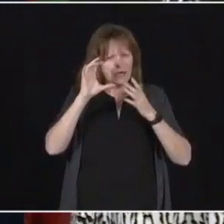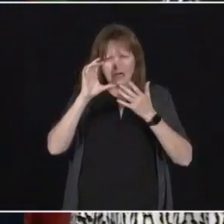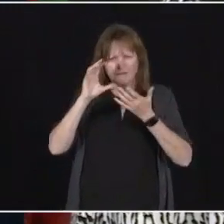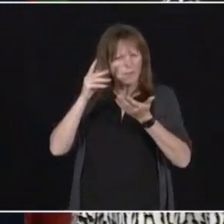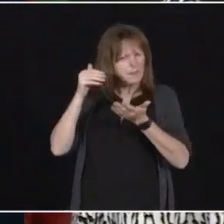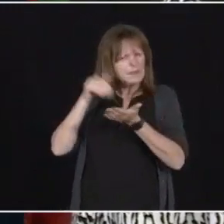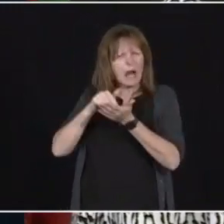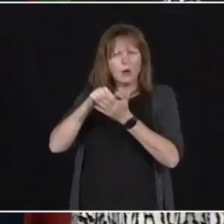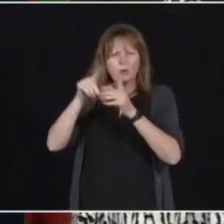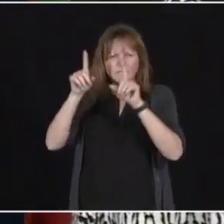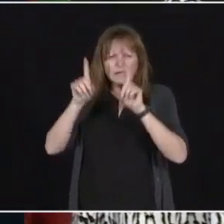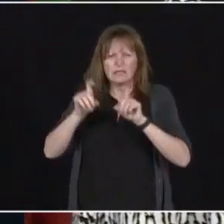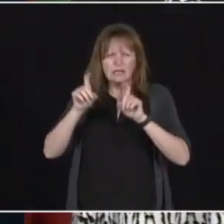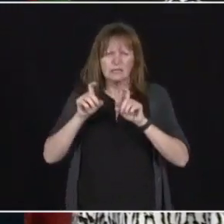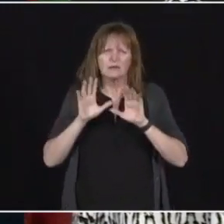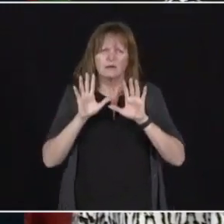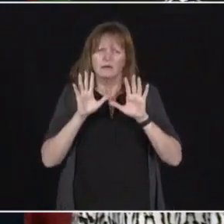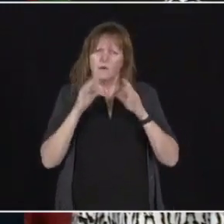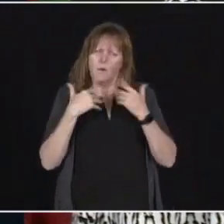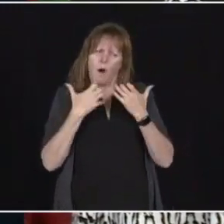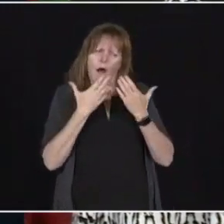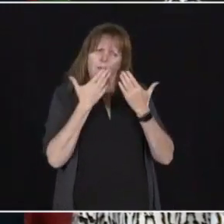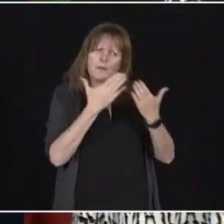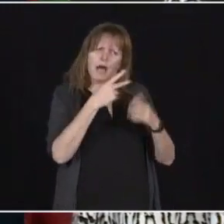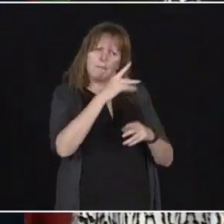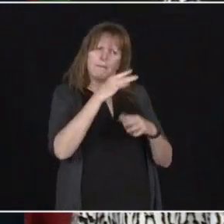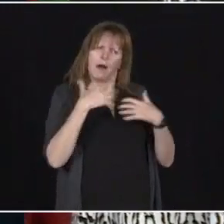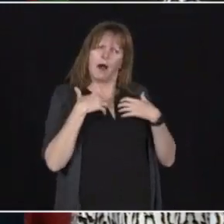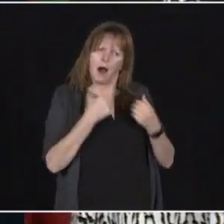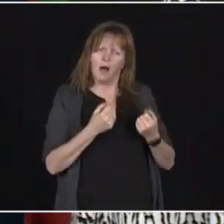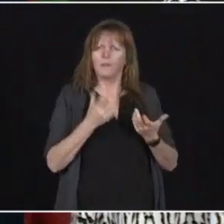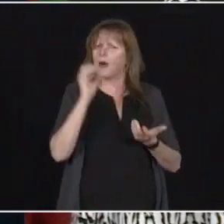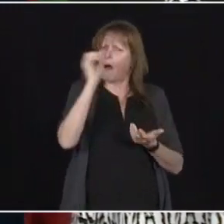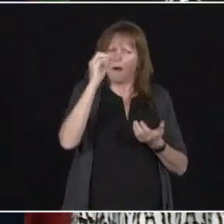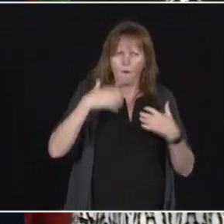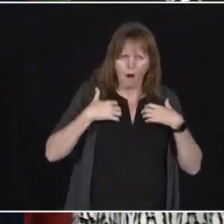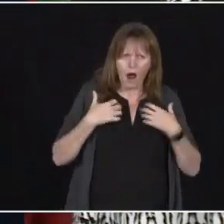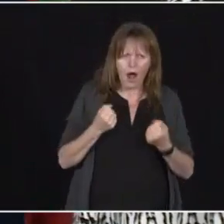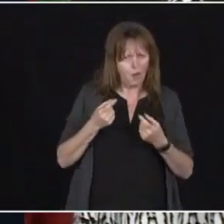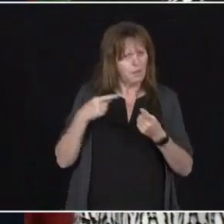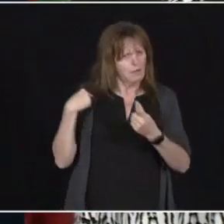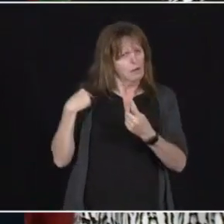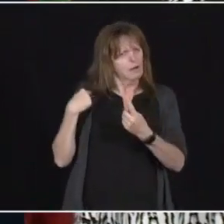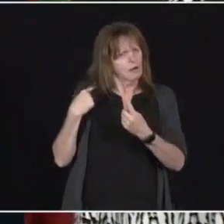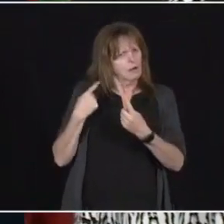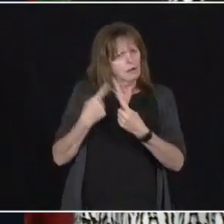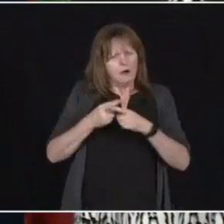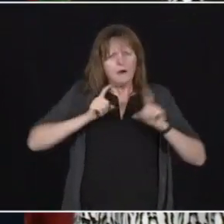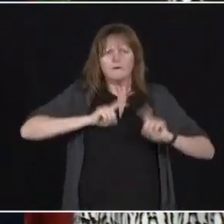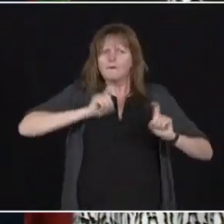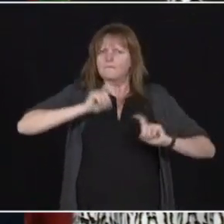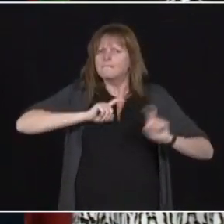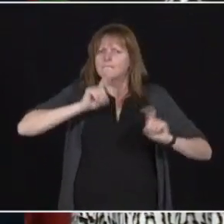tell the public that we are over 700 and some of thousand tests, so I want to thank the public health